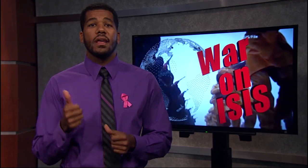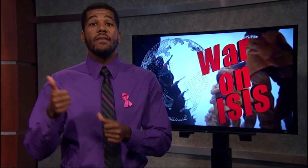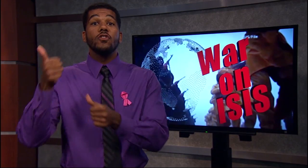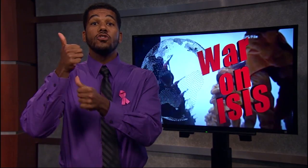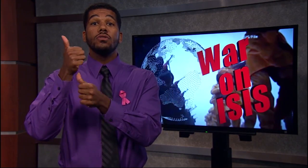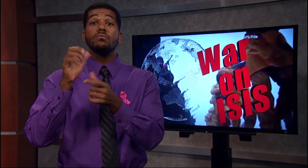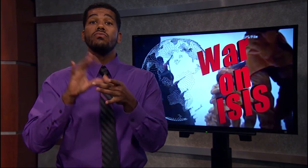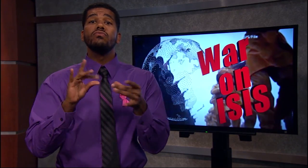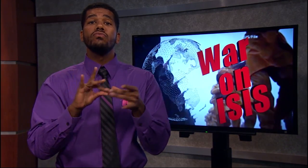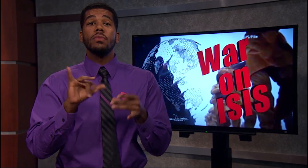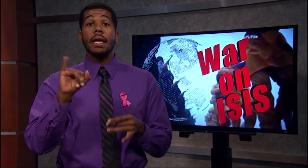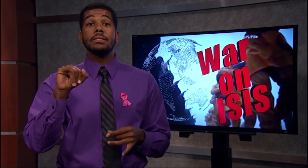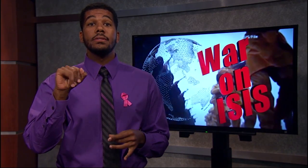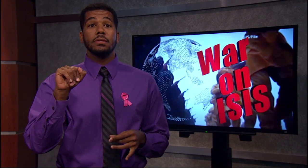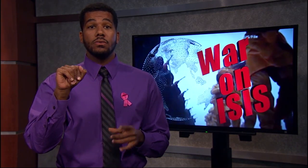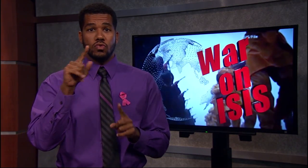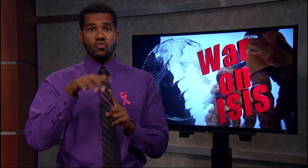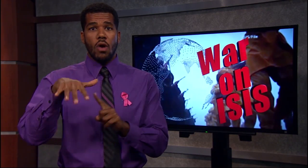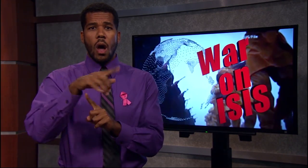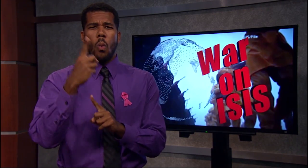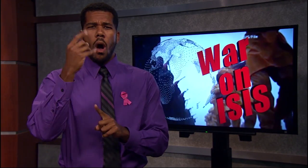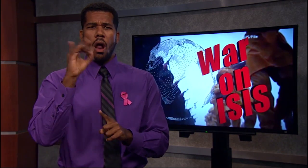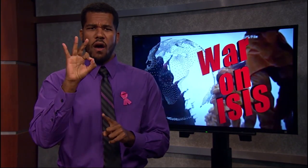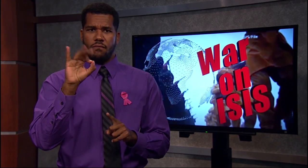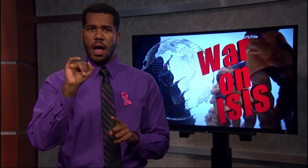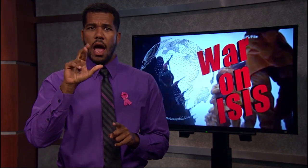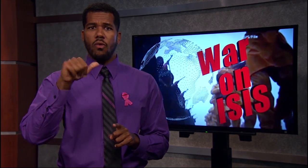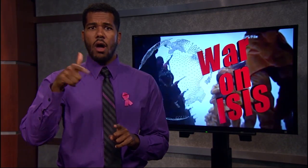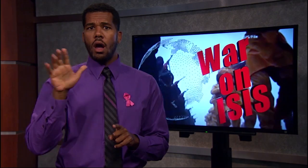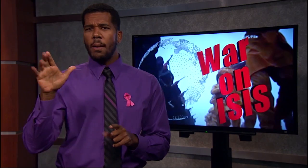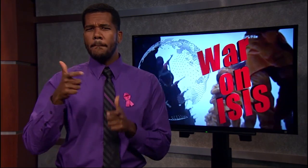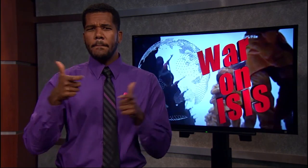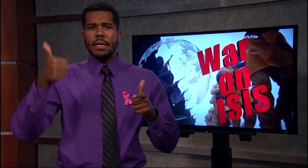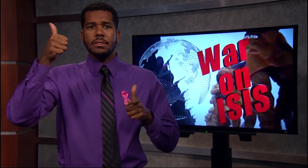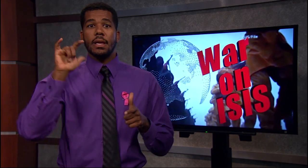ISIS surrounded one of Iraq’s biggest air bases, according to officials. Many are now